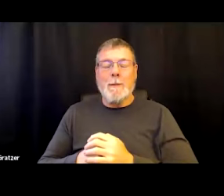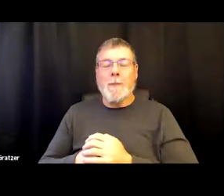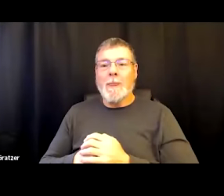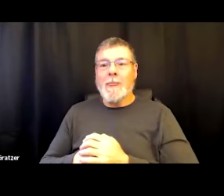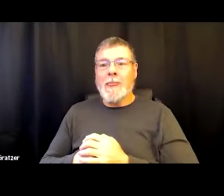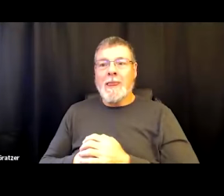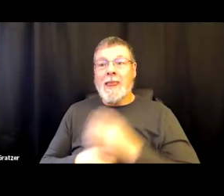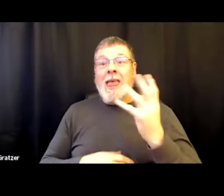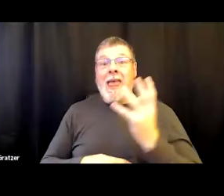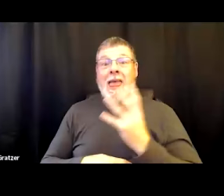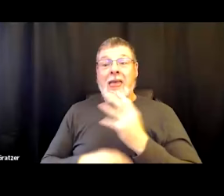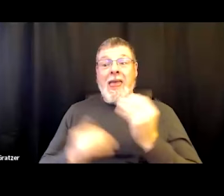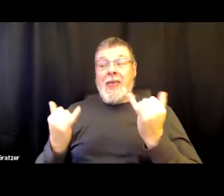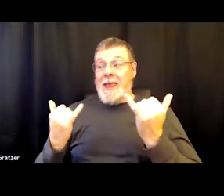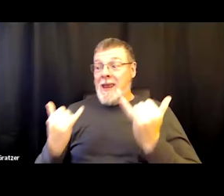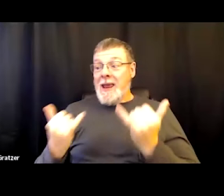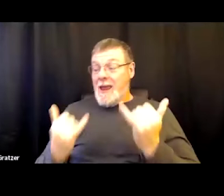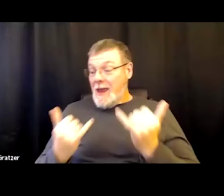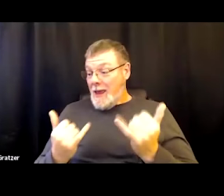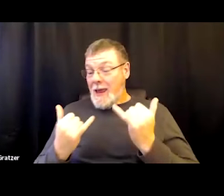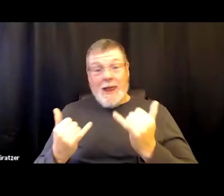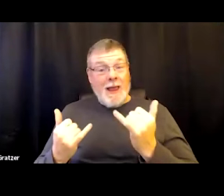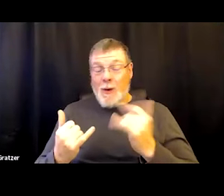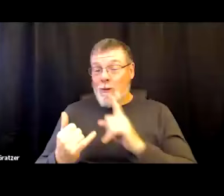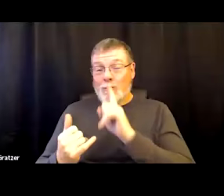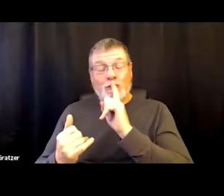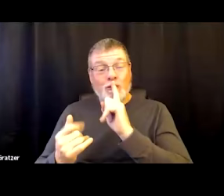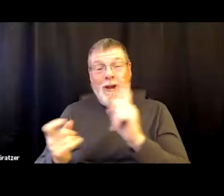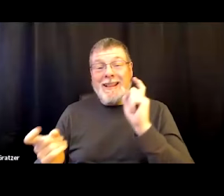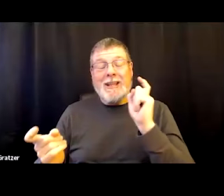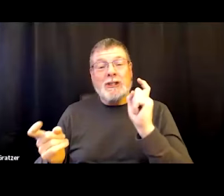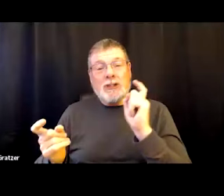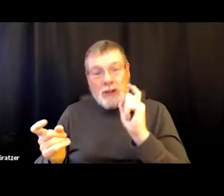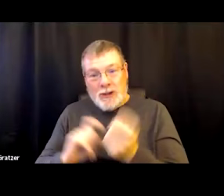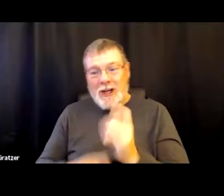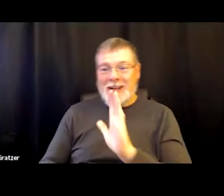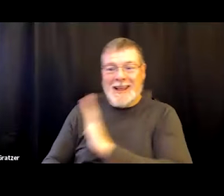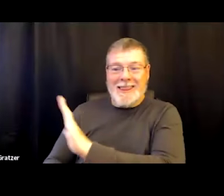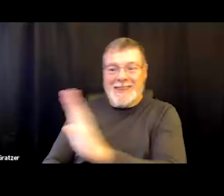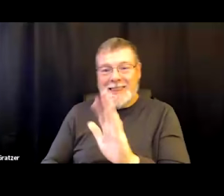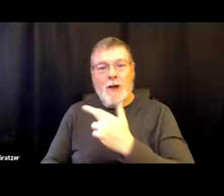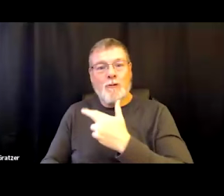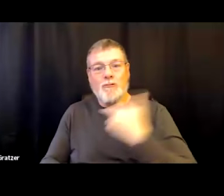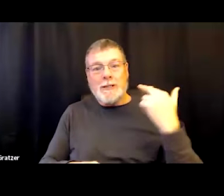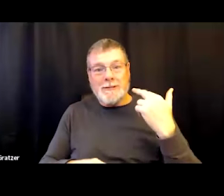And they're now really changing the types of risk factors that we see on our risk assessment instruments.